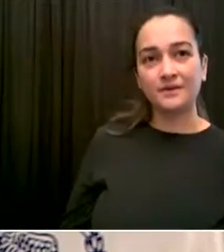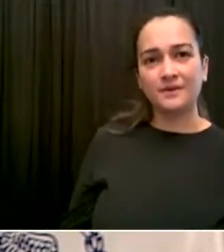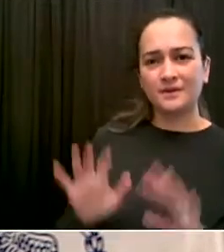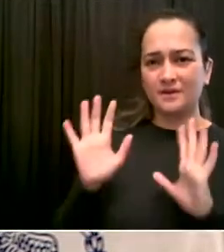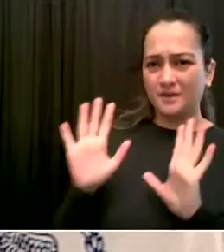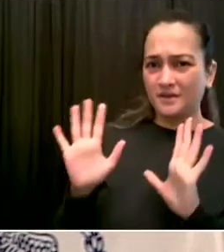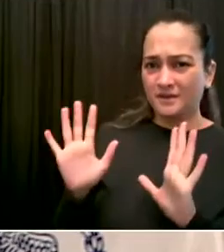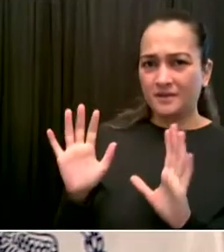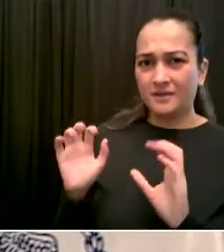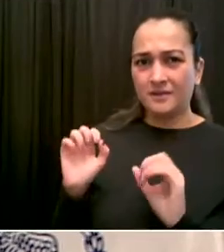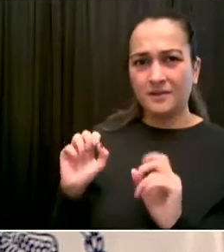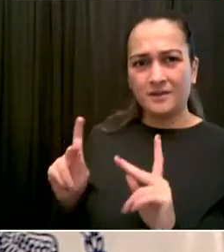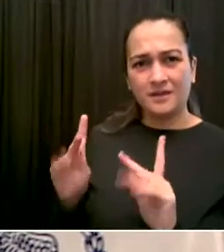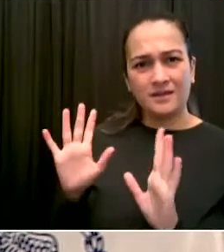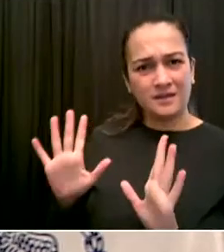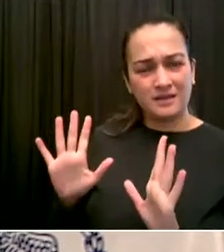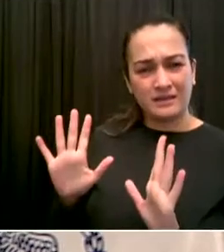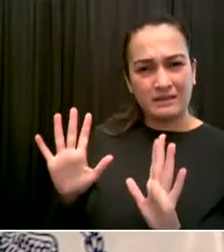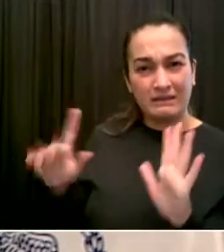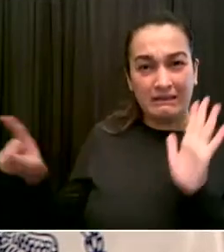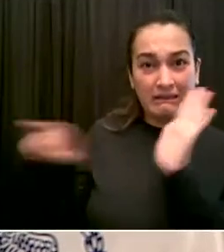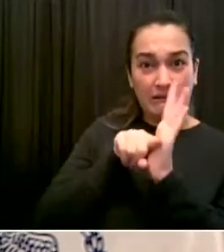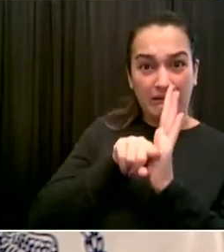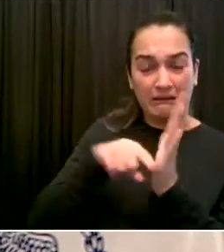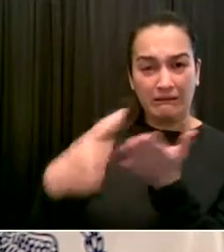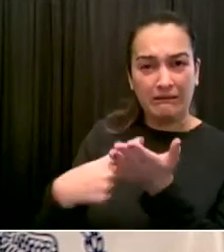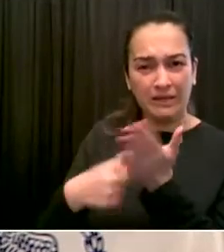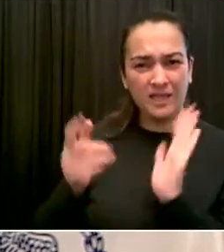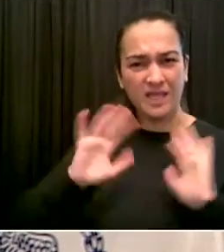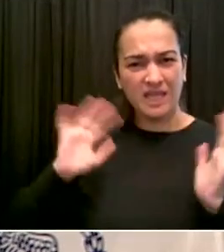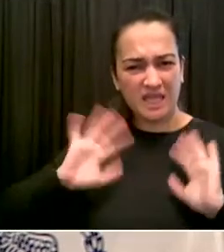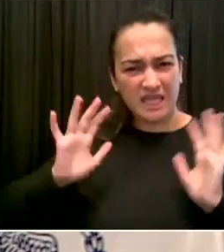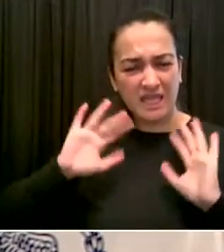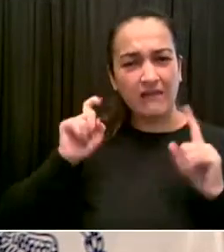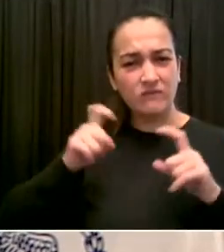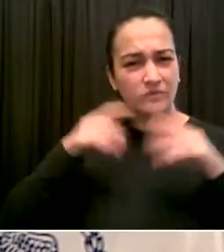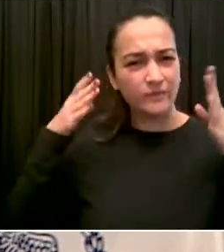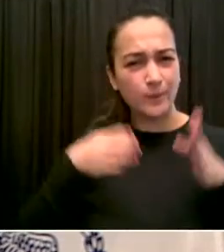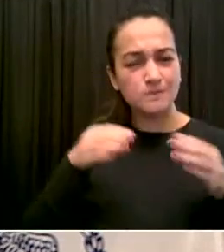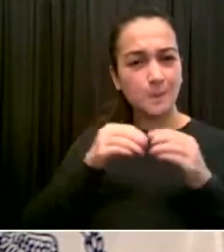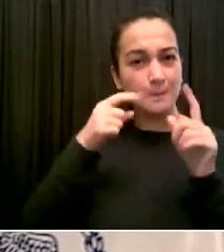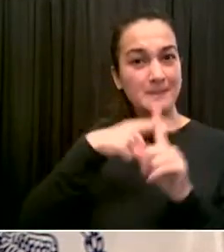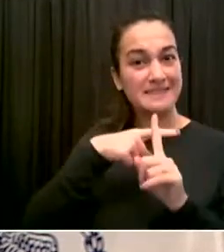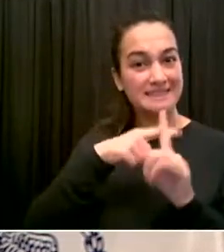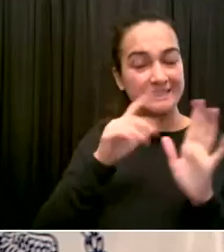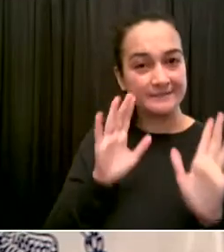THI ISS THE GENERAL FEEDBACK I